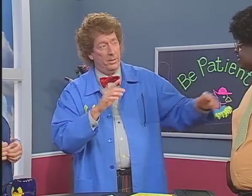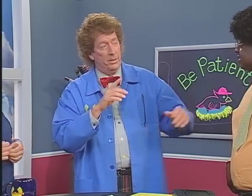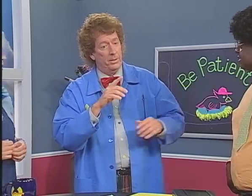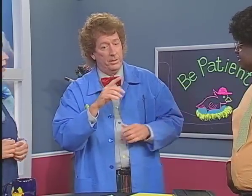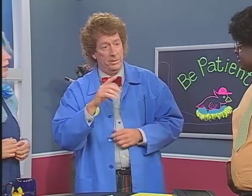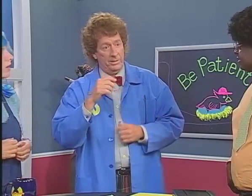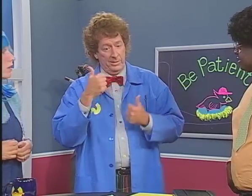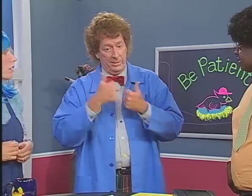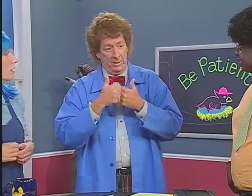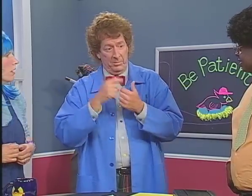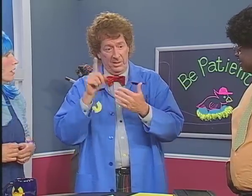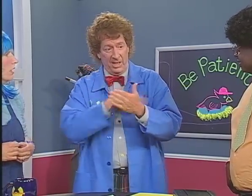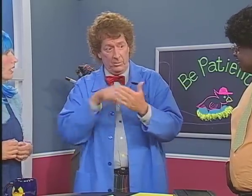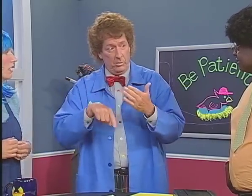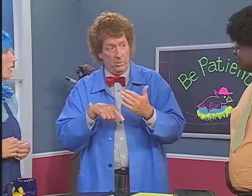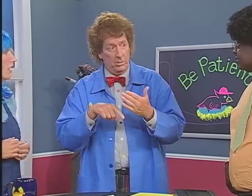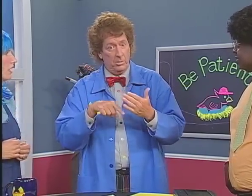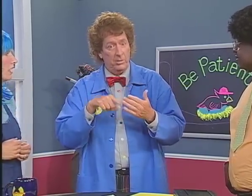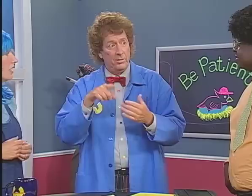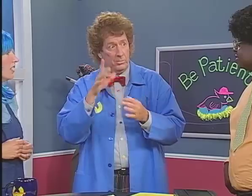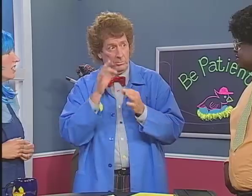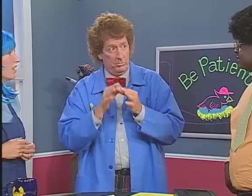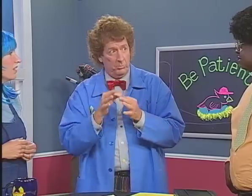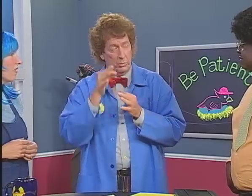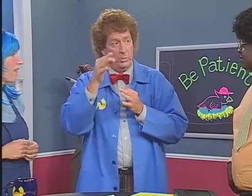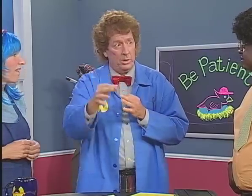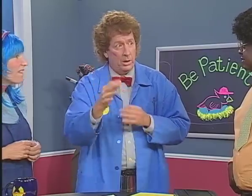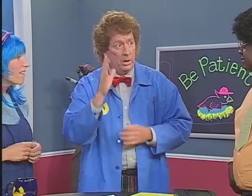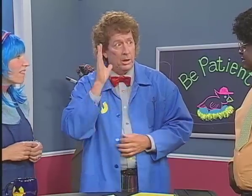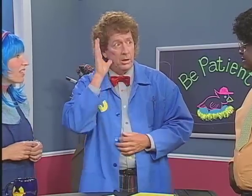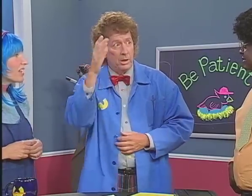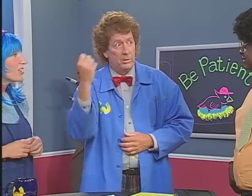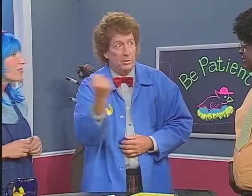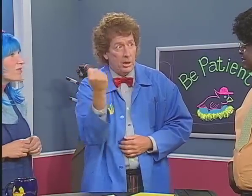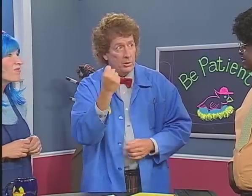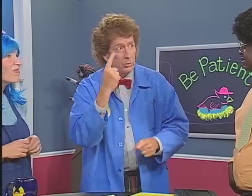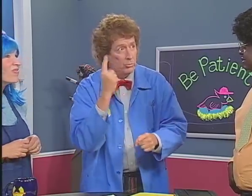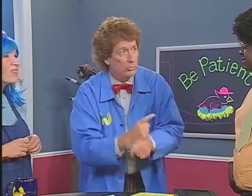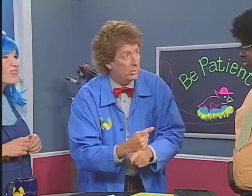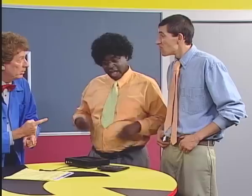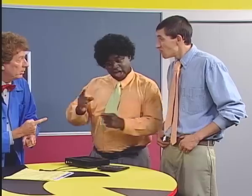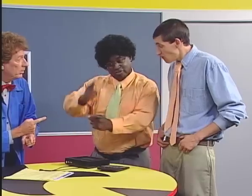THE GAME WAS CANCELLED AND POSTPONED TO THIS SATURDAY, RIGHT?